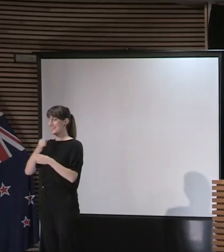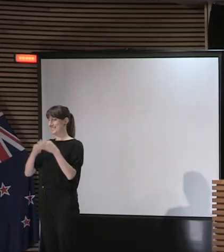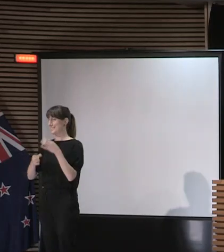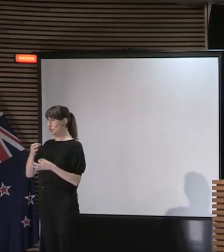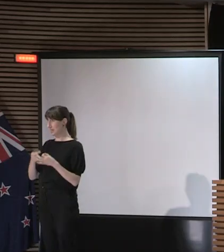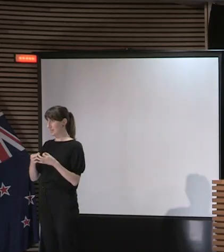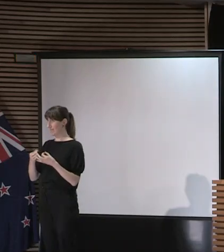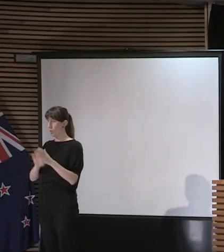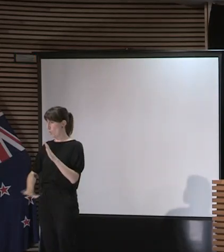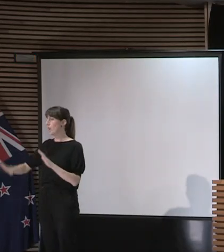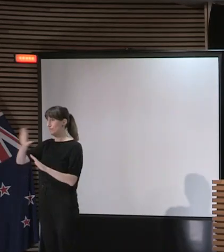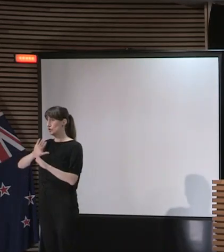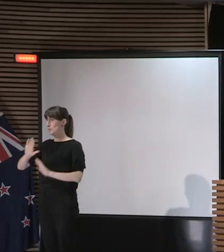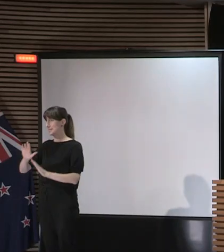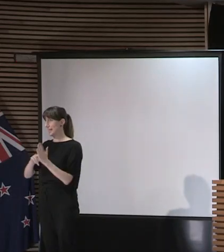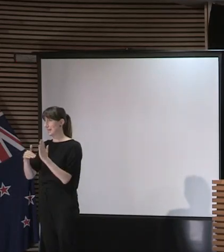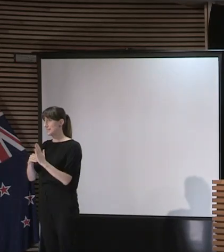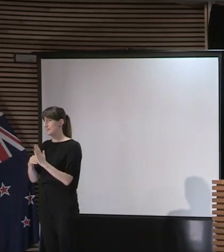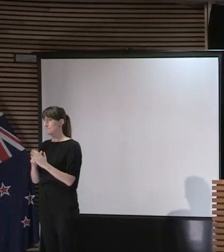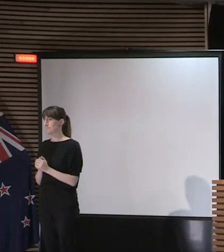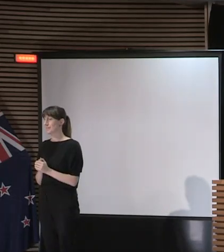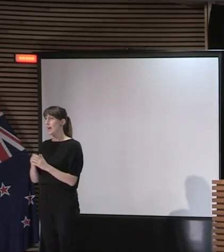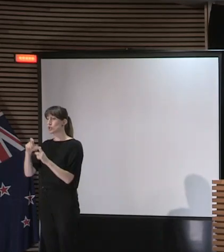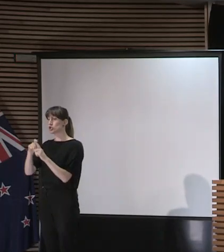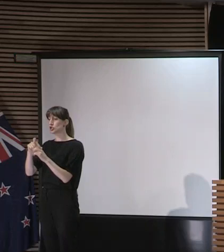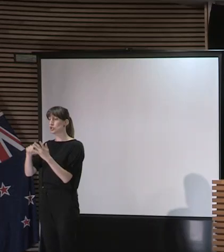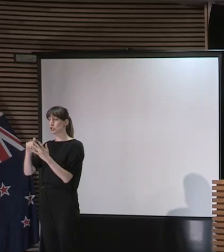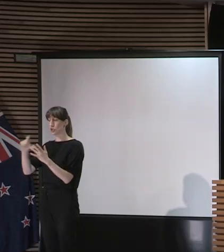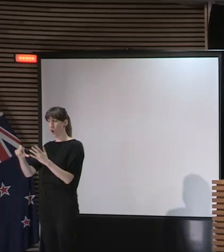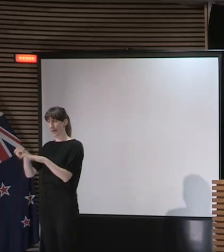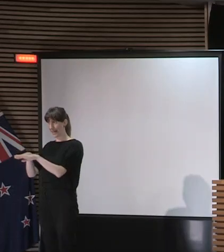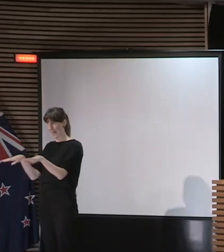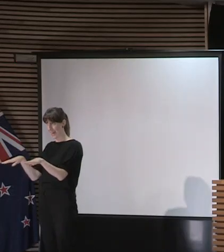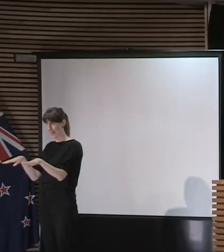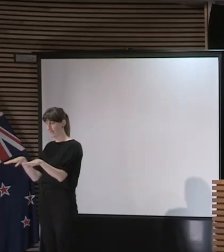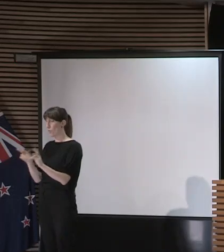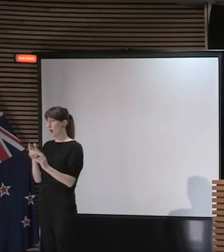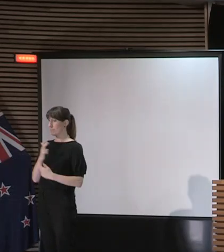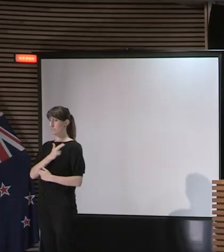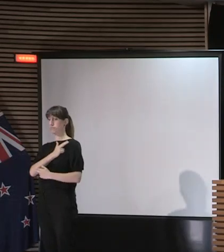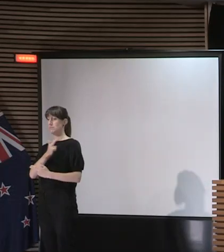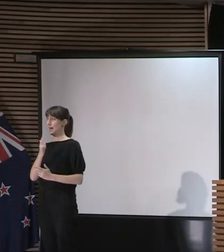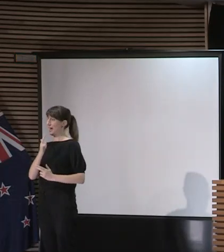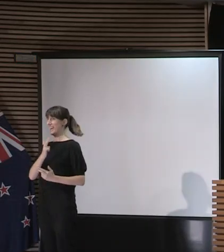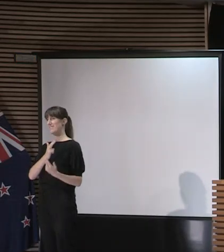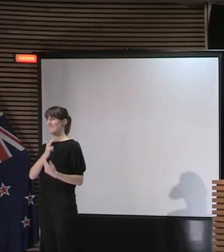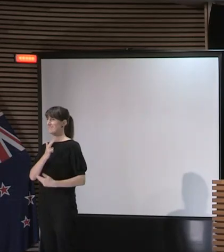have made a decision nationally and it is my job to make sure we have consistency there. We have said that we